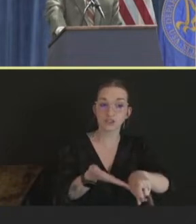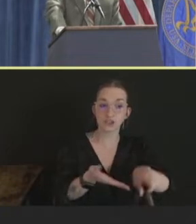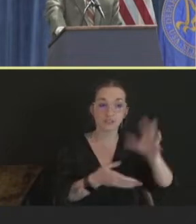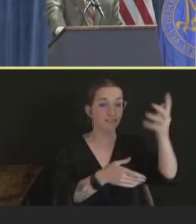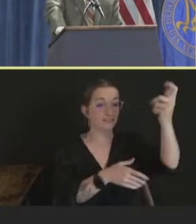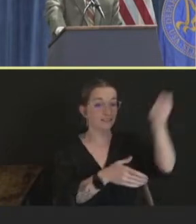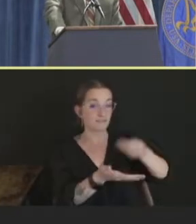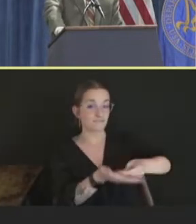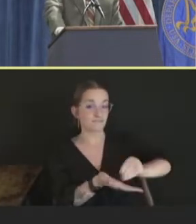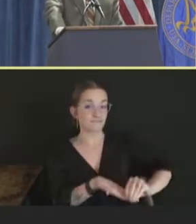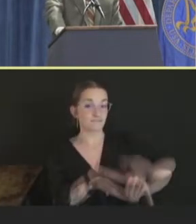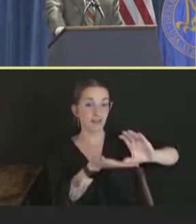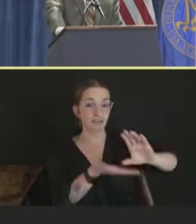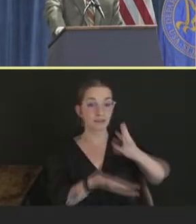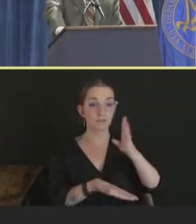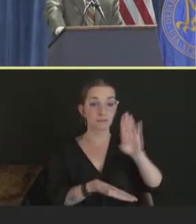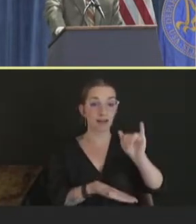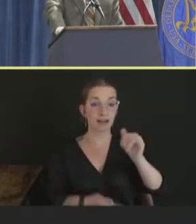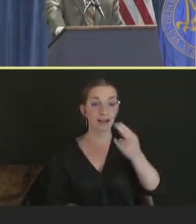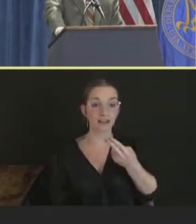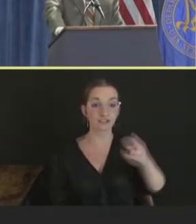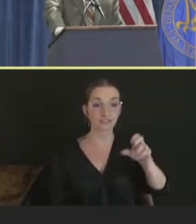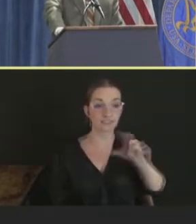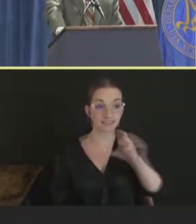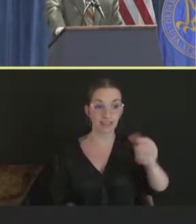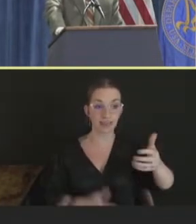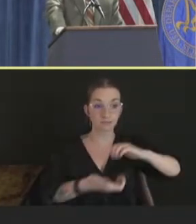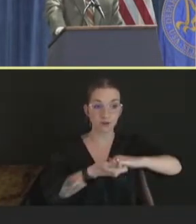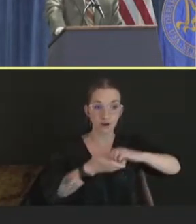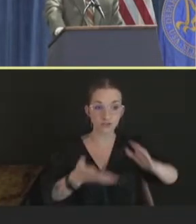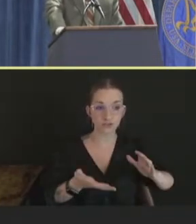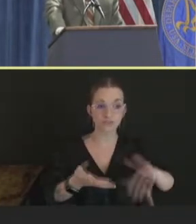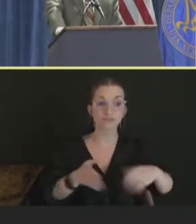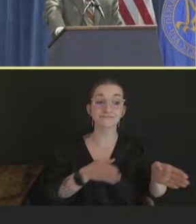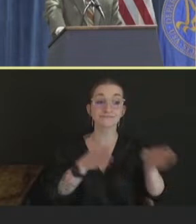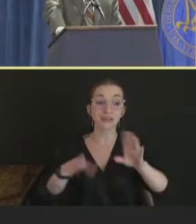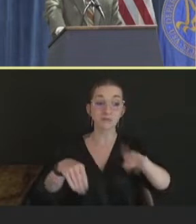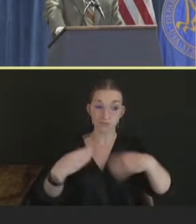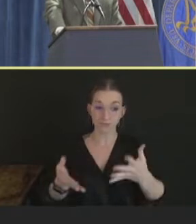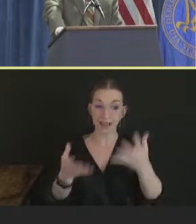its partners, provide this information publicly, and develop a scientific research agenda to